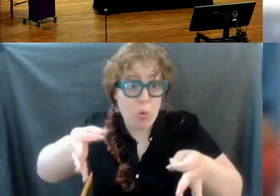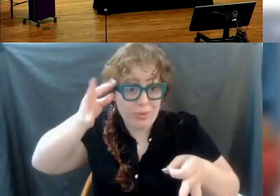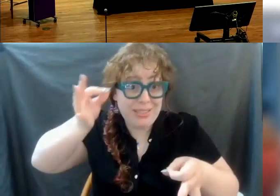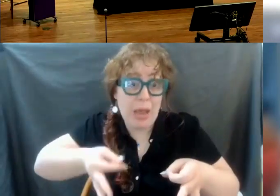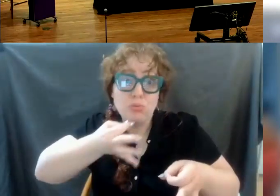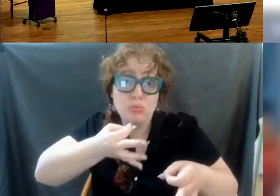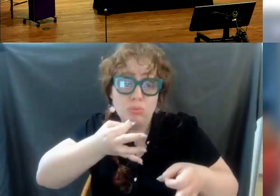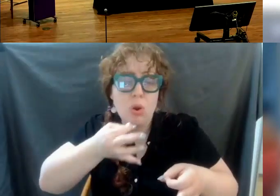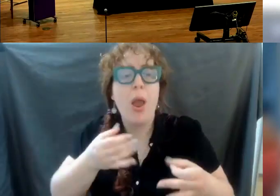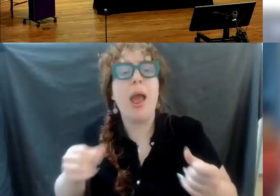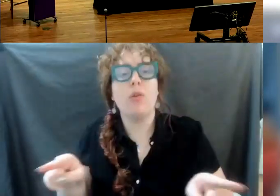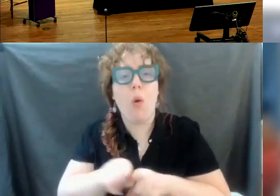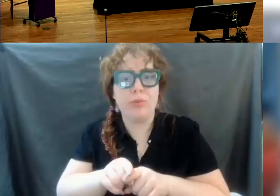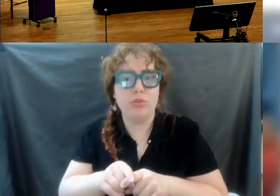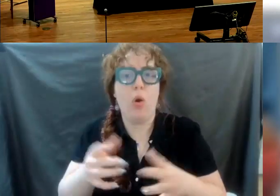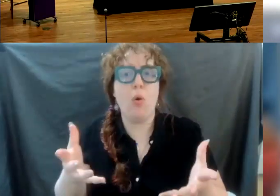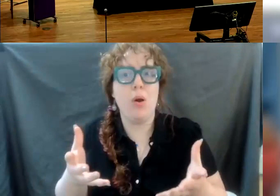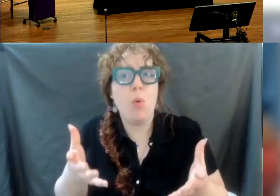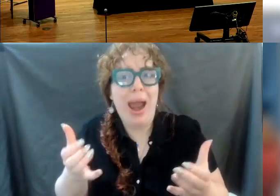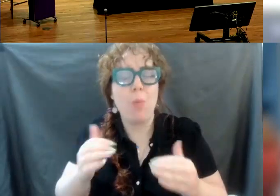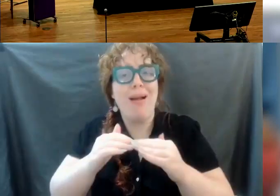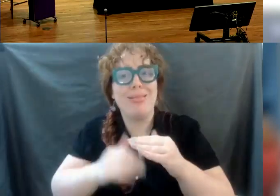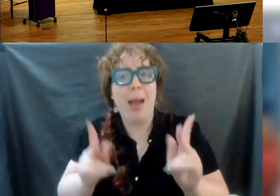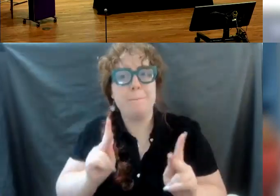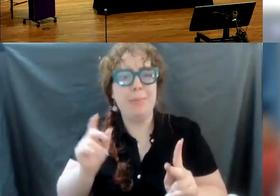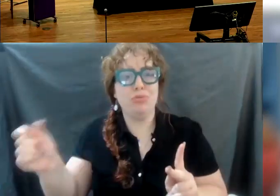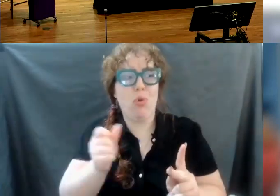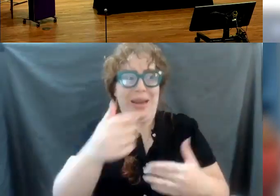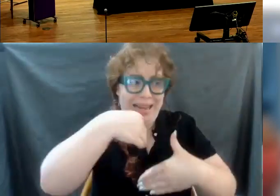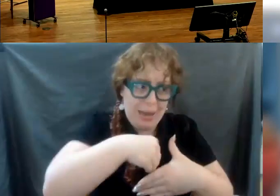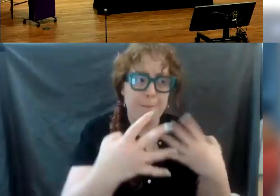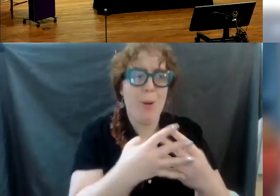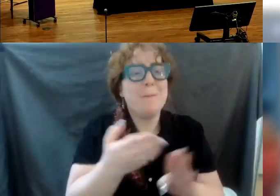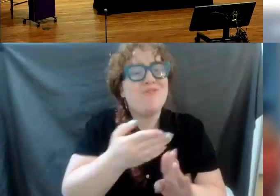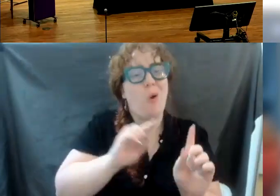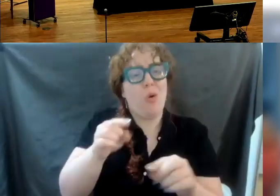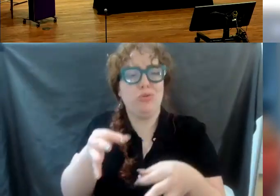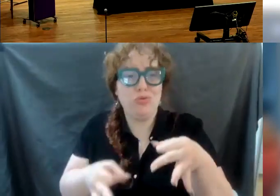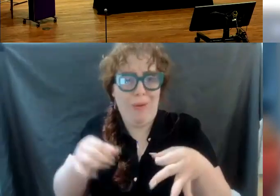pretrial in our state, which we think will disproportionately benefit people with disabilities since